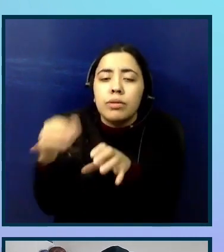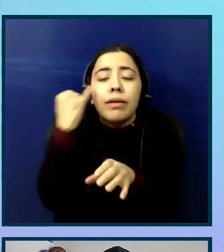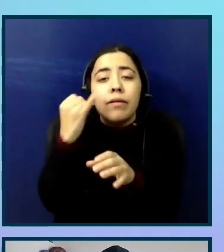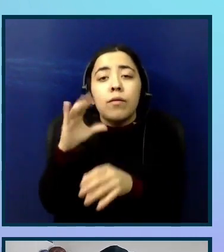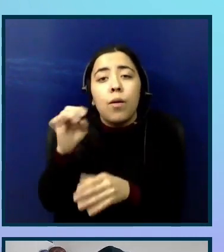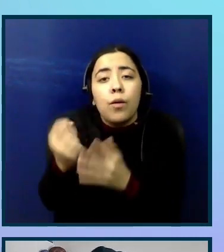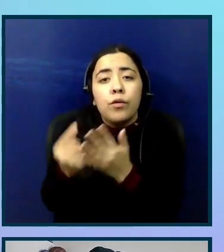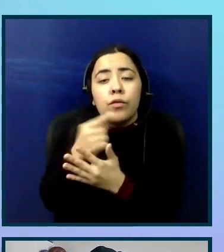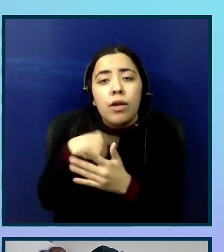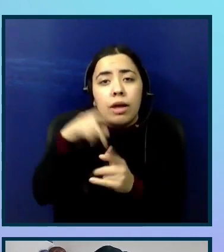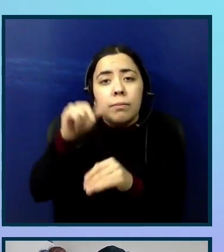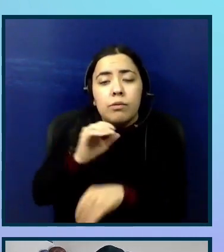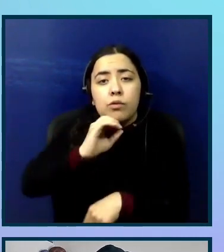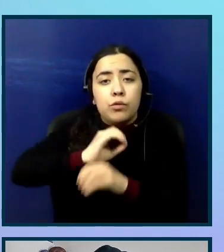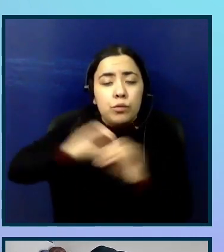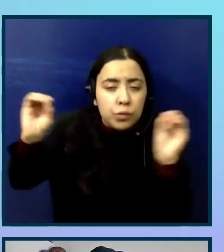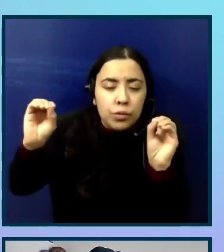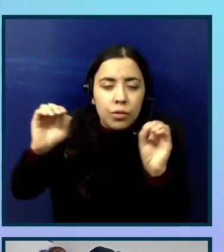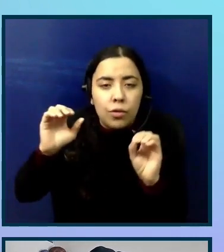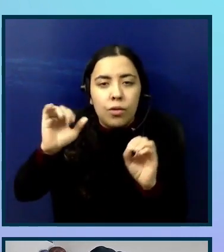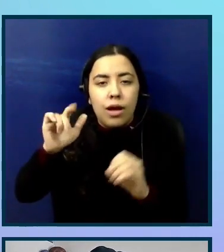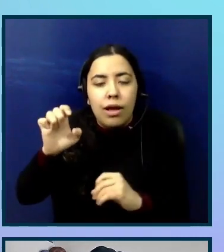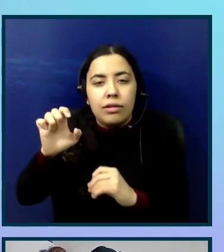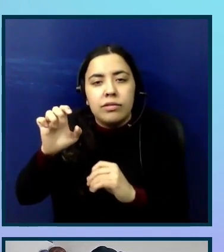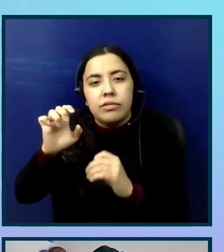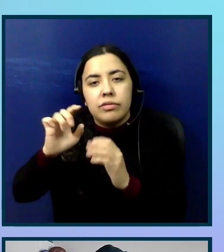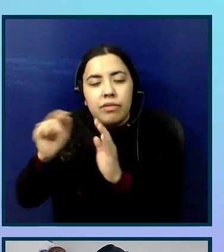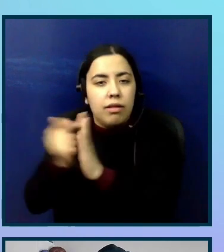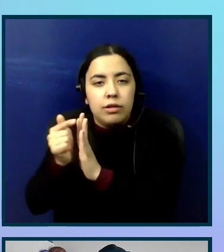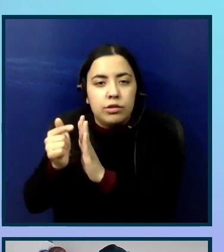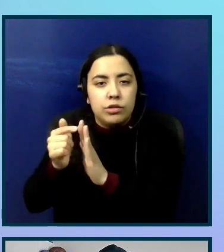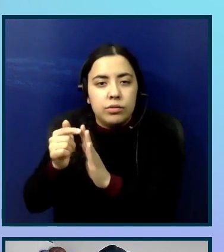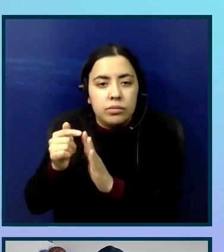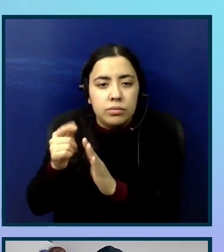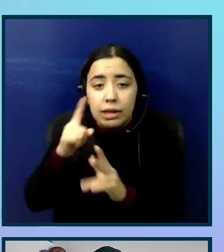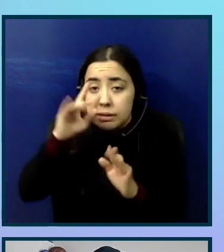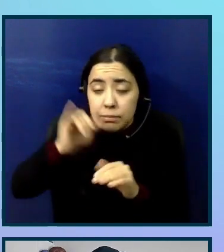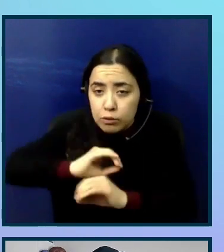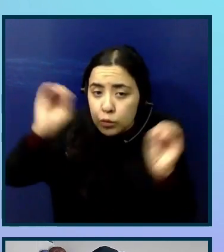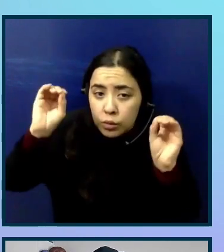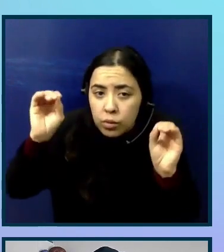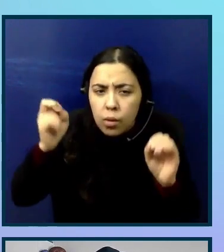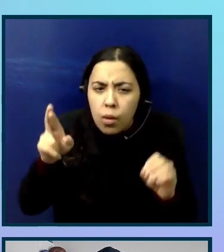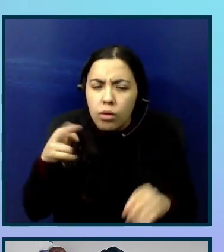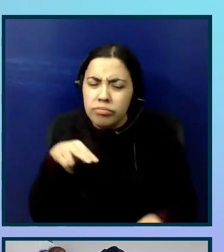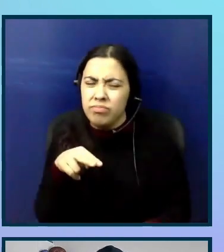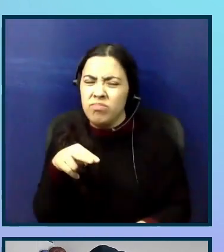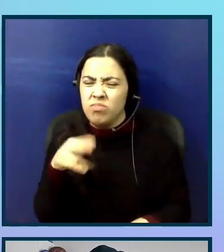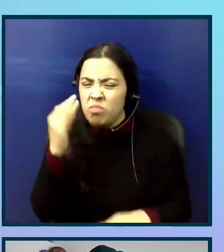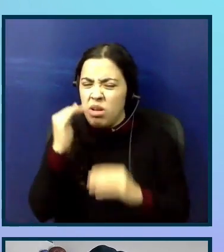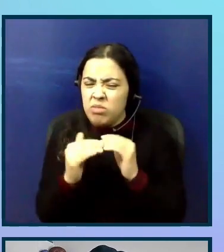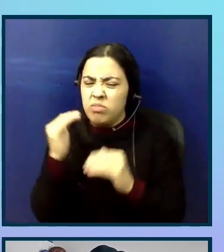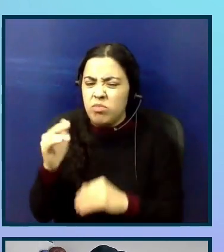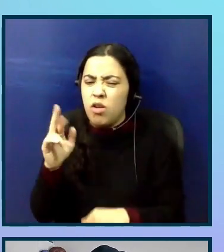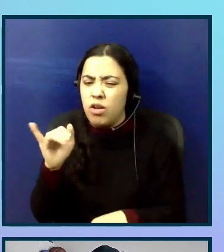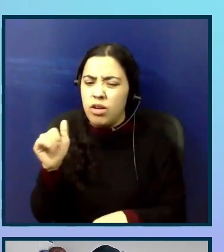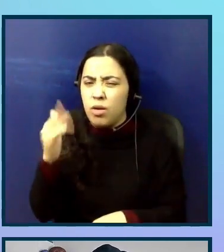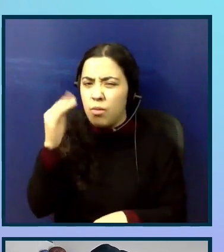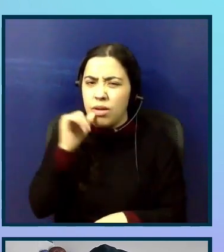to be no AXE violations of Pa11y violations on this or I can say, well, why aren't we using so much ARIA, why don't we just do Semantic HTML, right?